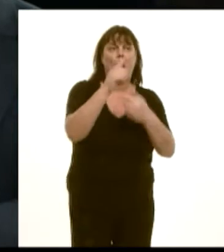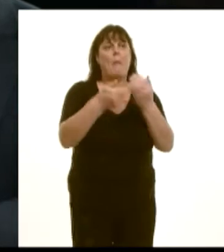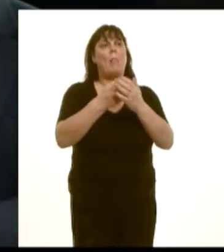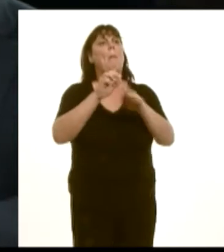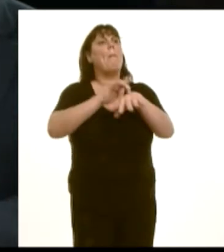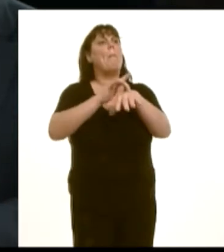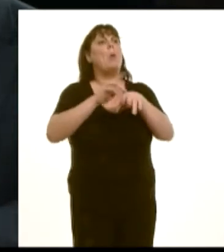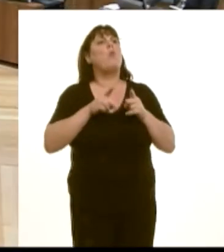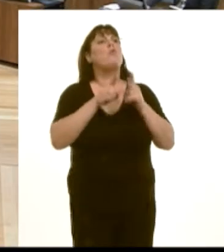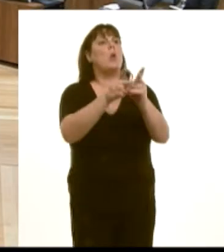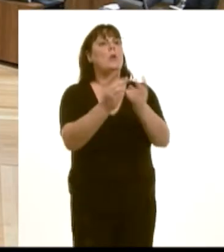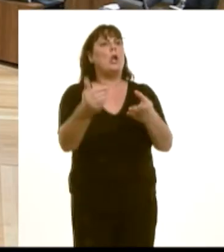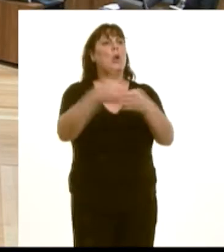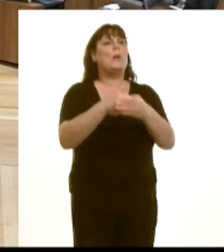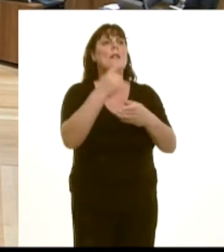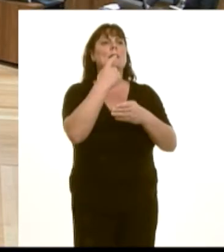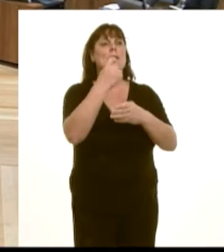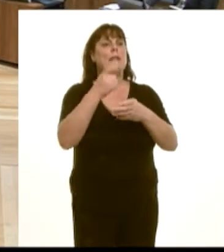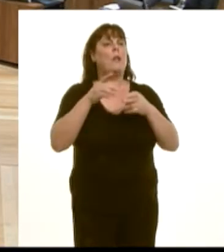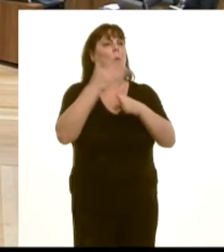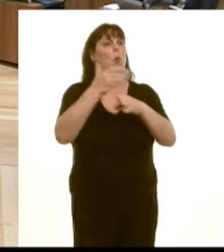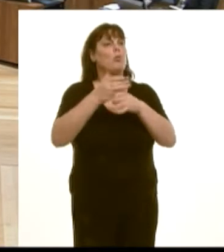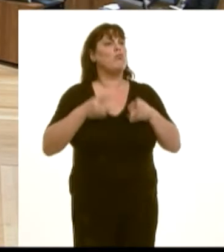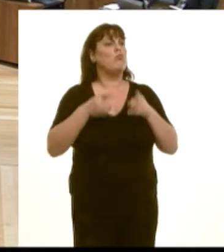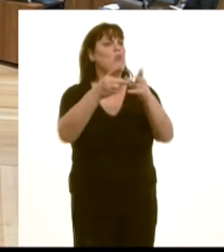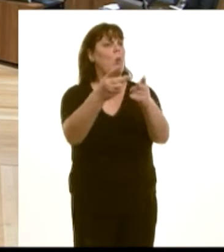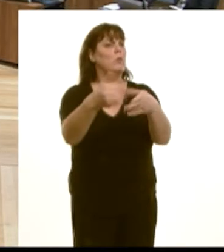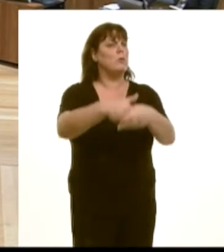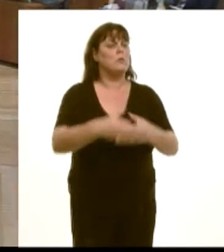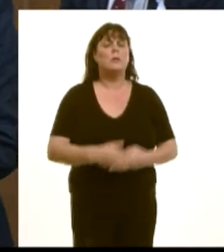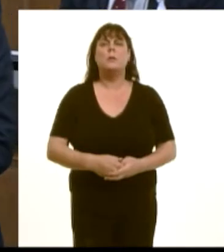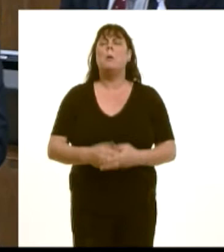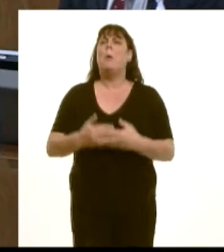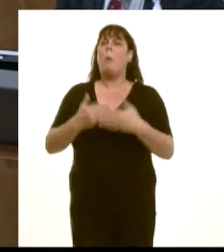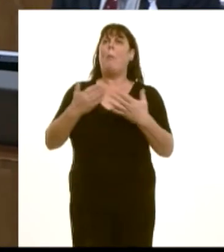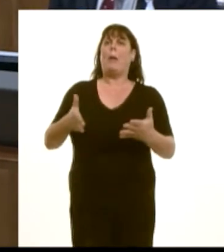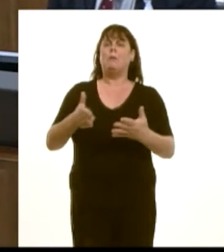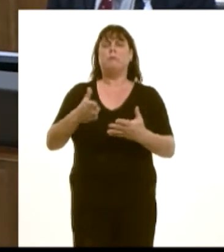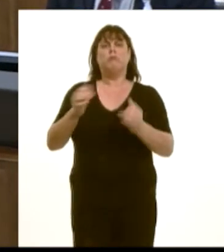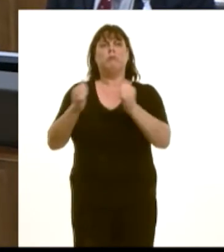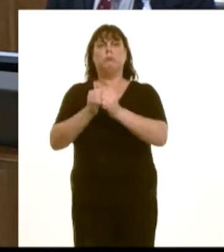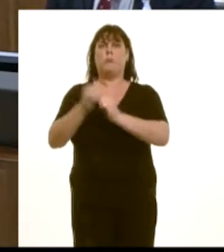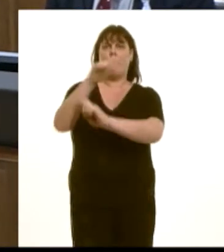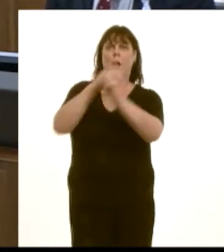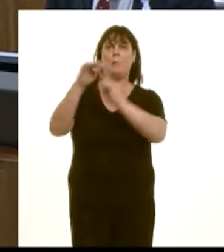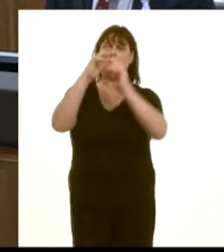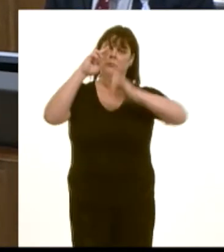road, and the steelworks road? Carwyn Jones: We have said that there will inevitably be an environmental assessment, and, no doubt, a public inquiry. However,